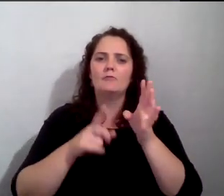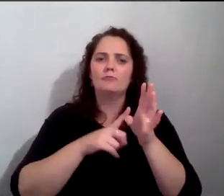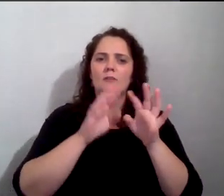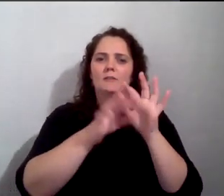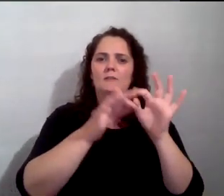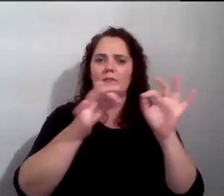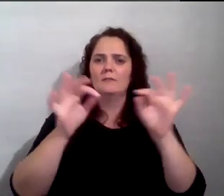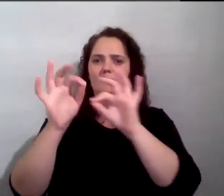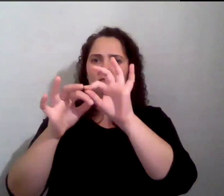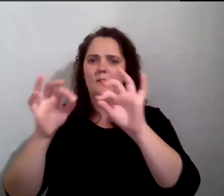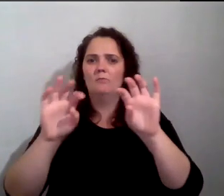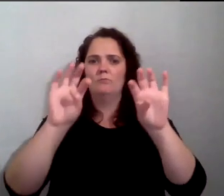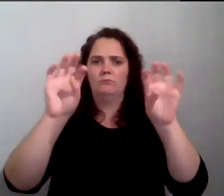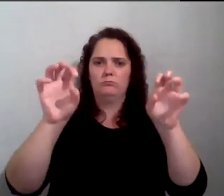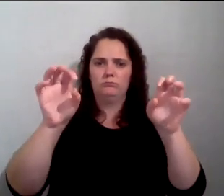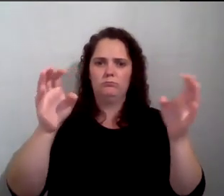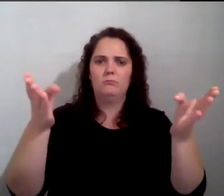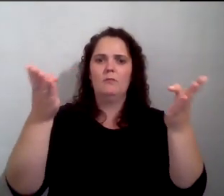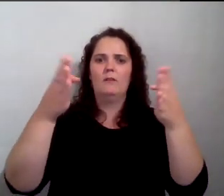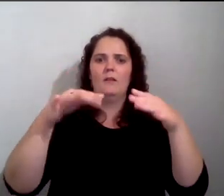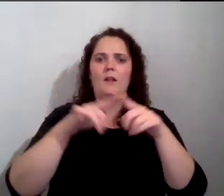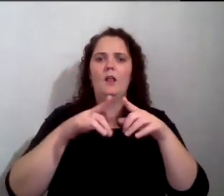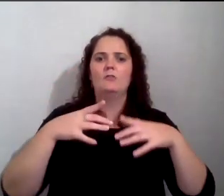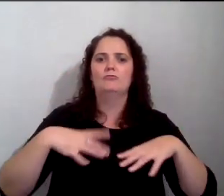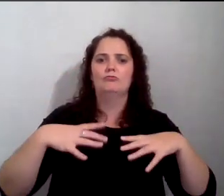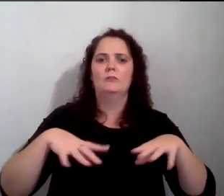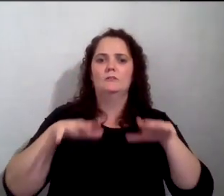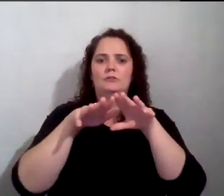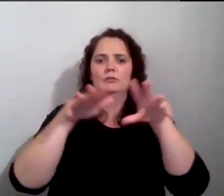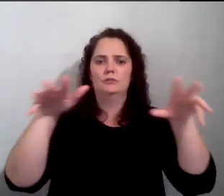and then the ball gown sort of image looks is a